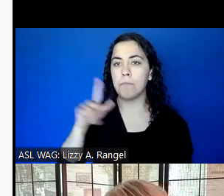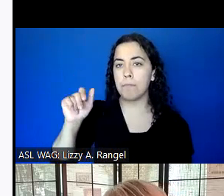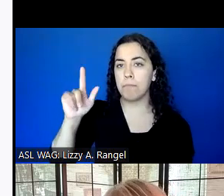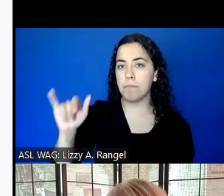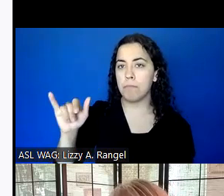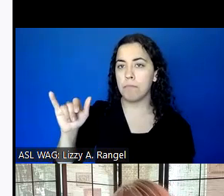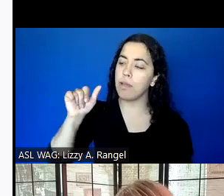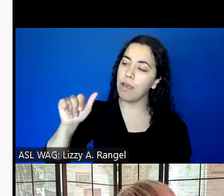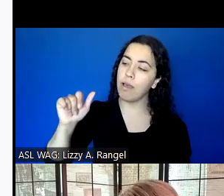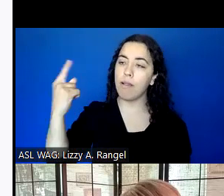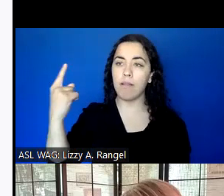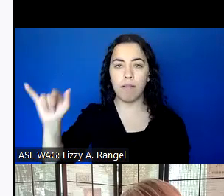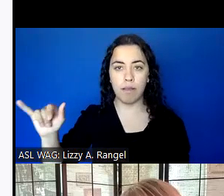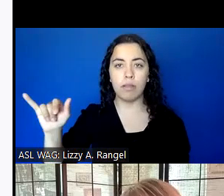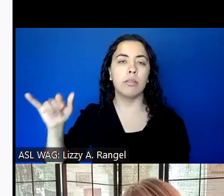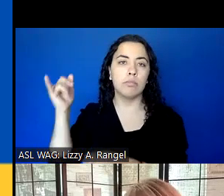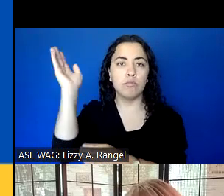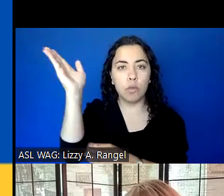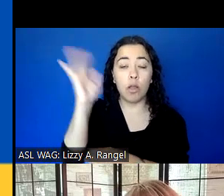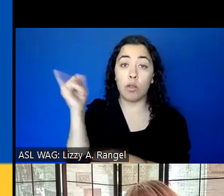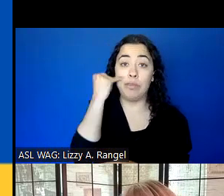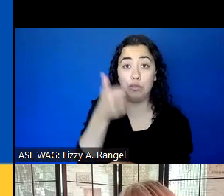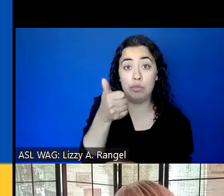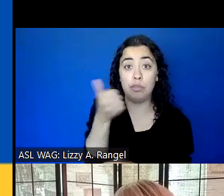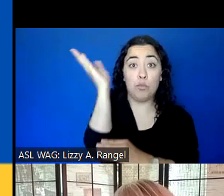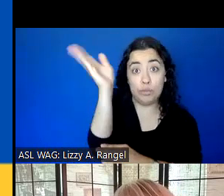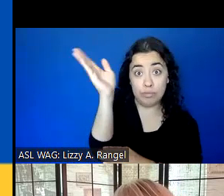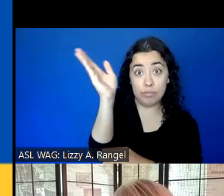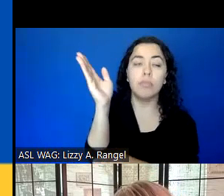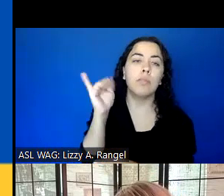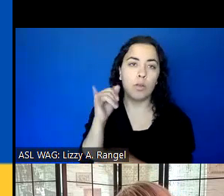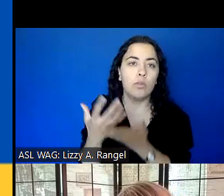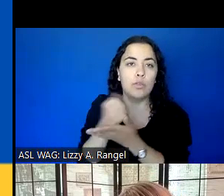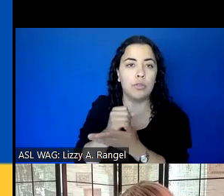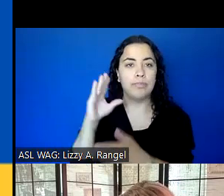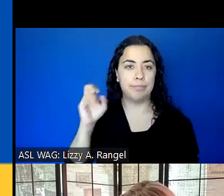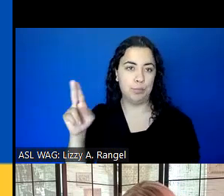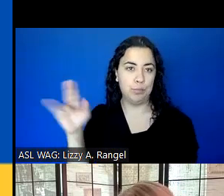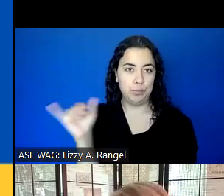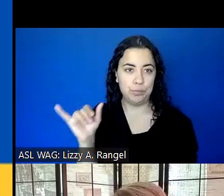Up on the slide you can see there's a couple of links to LinkedIn and to my Mastodon space. Also,